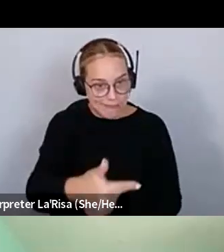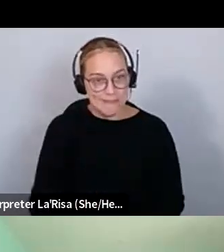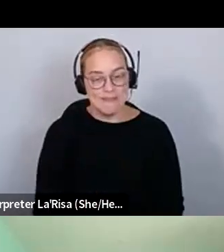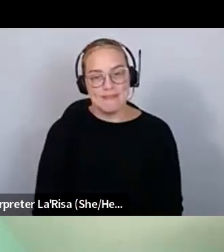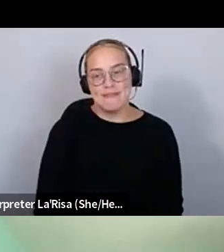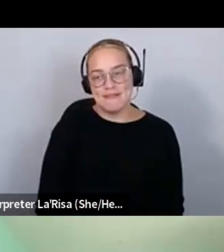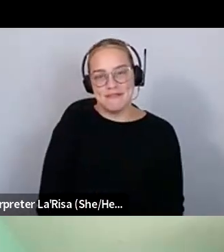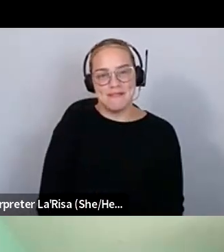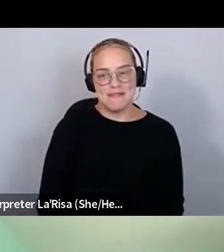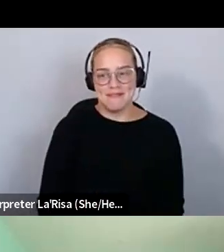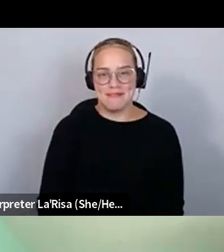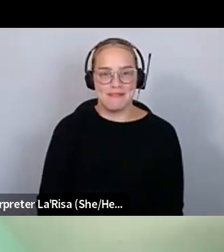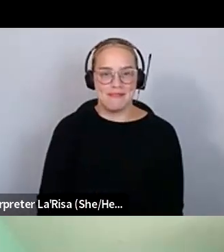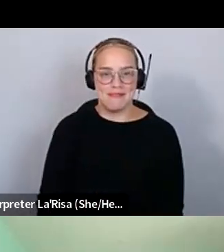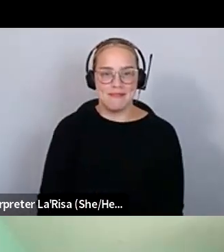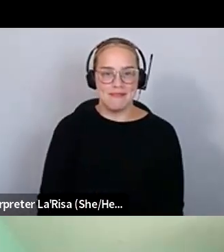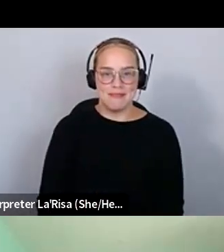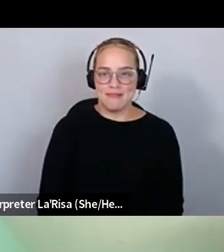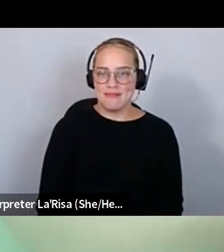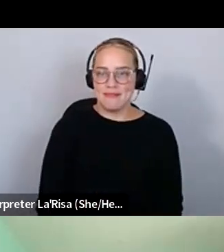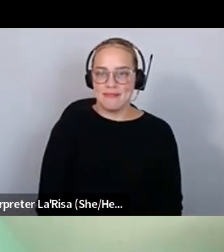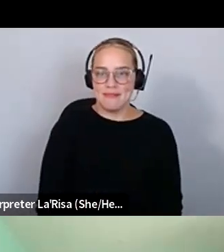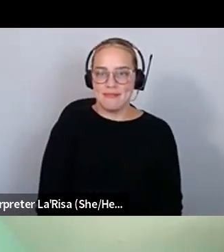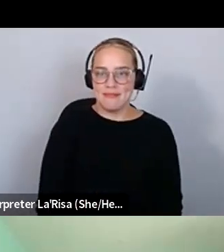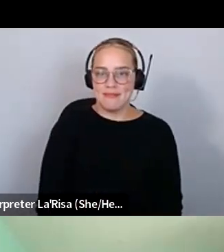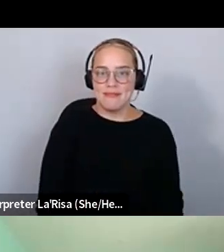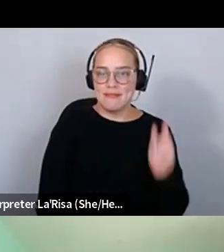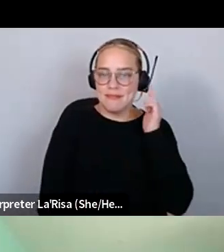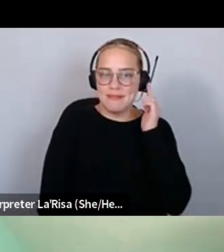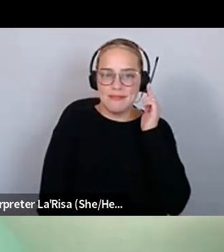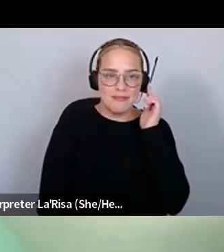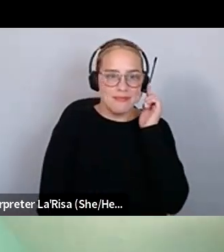We have precisely one minute. I will be quite so Abby